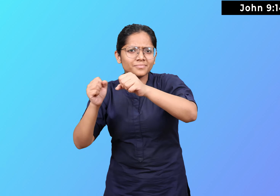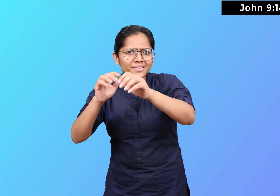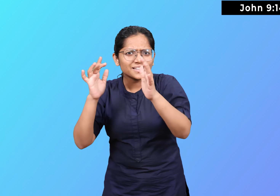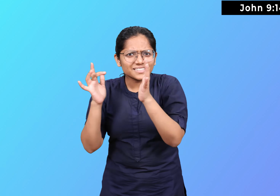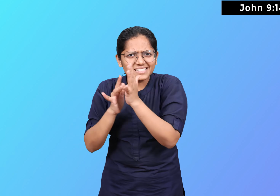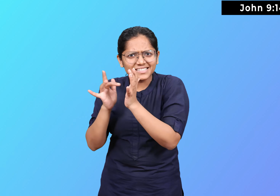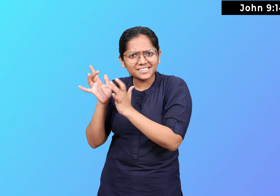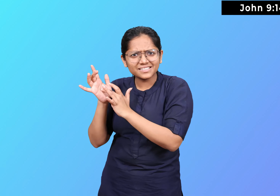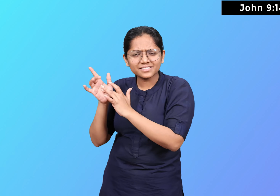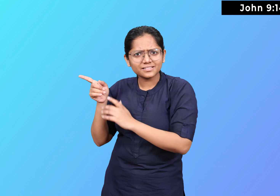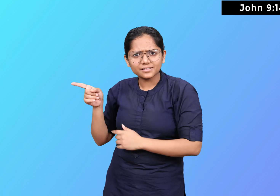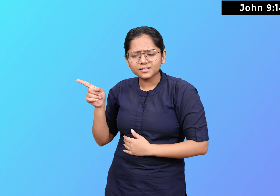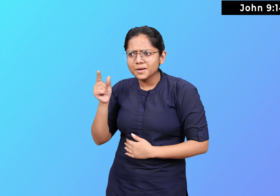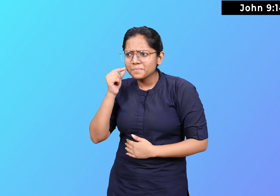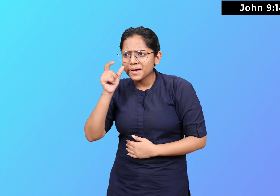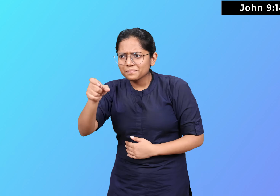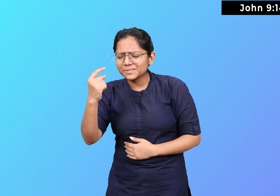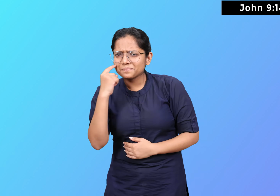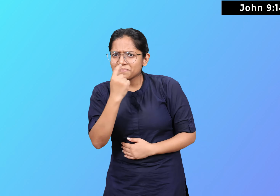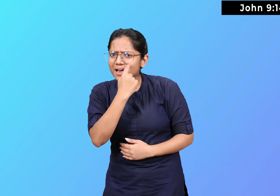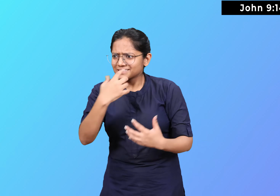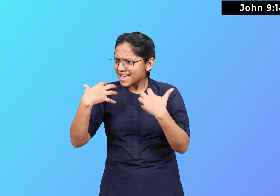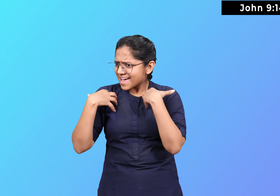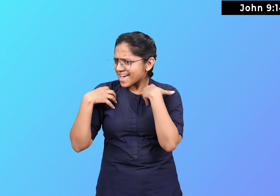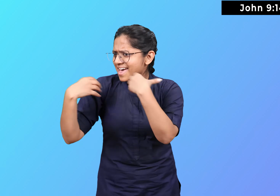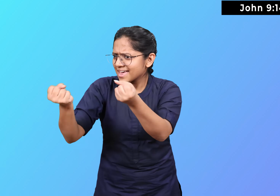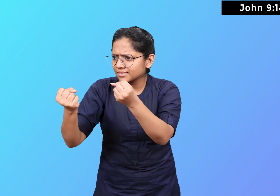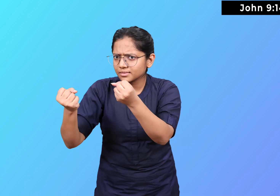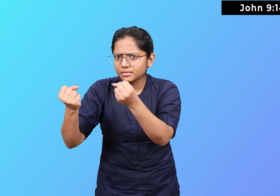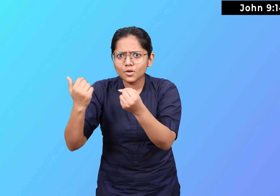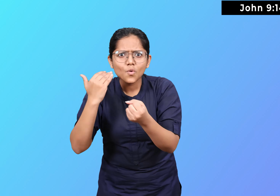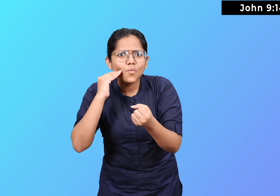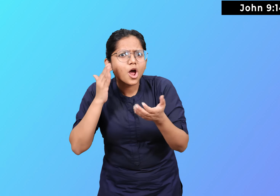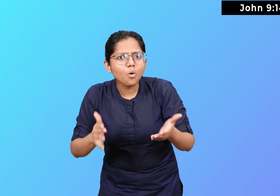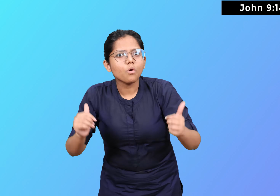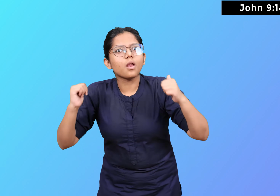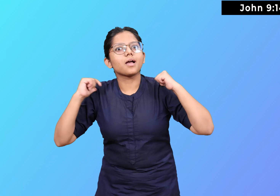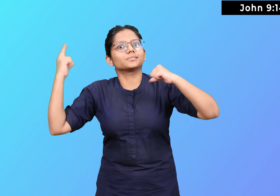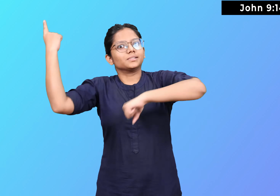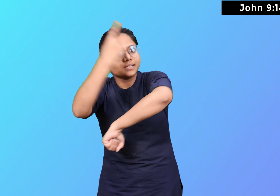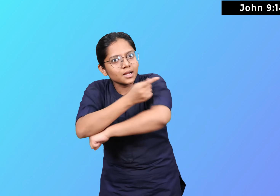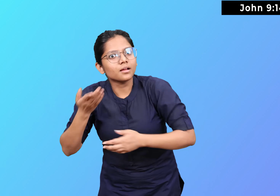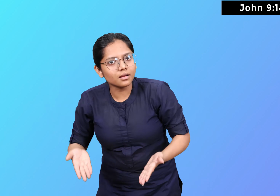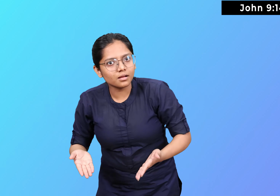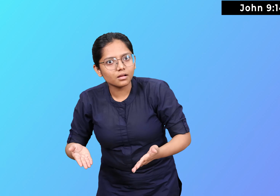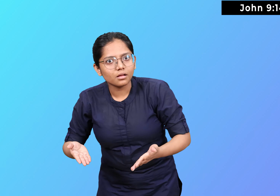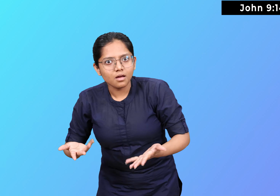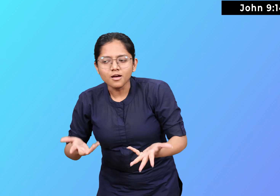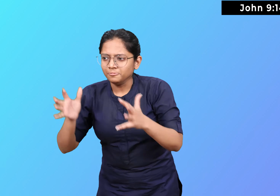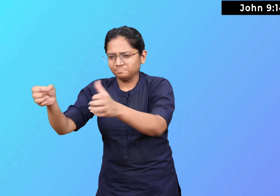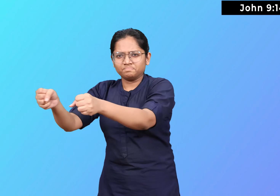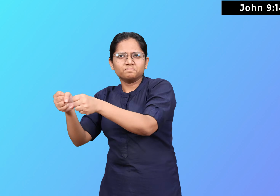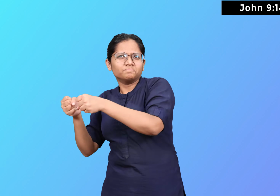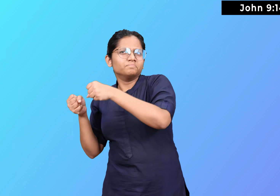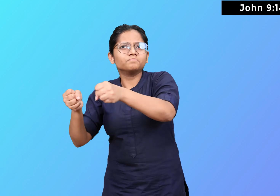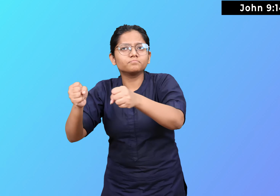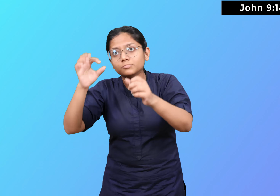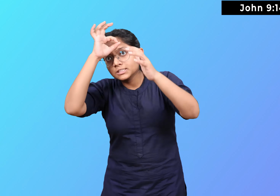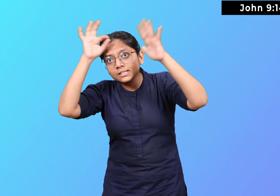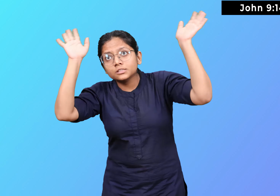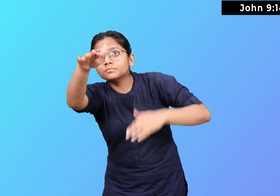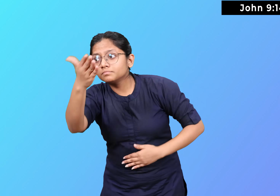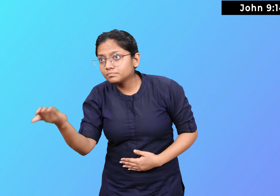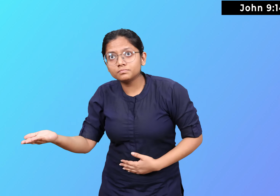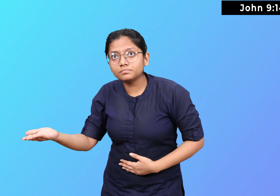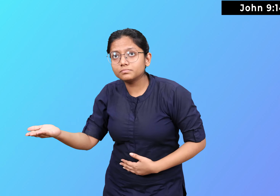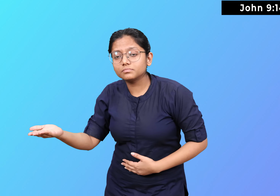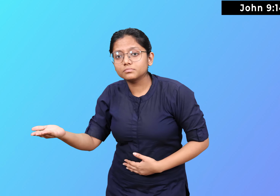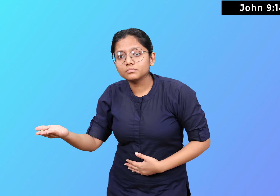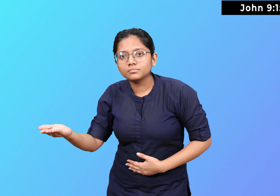The day Jesus had made mud and healed the man’s eyes was a Sabbath day.